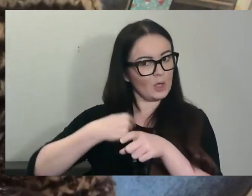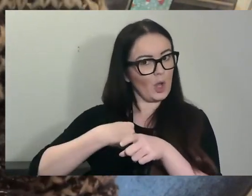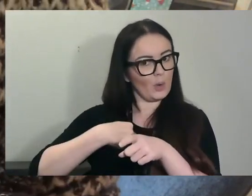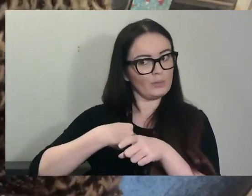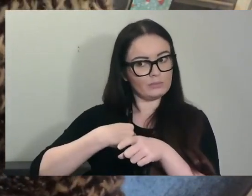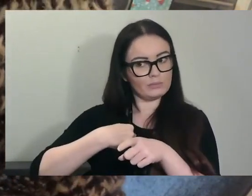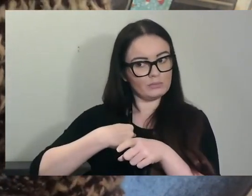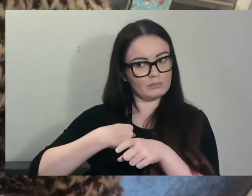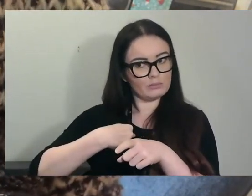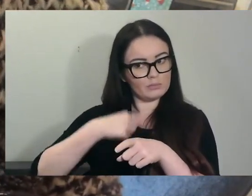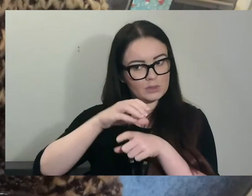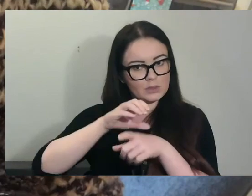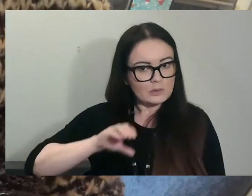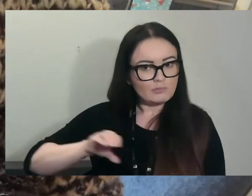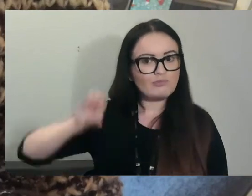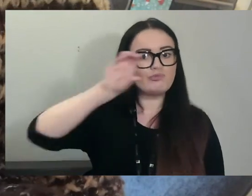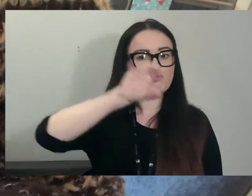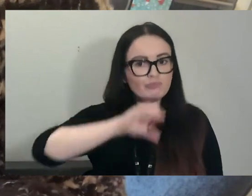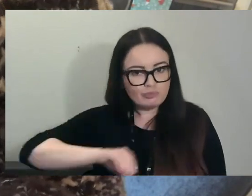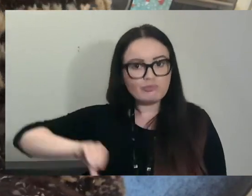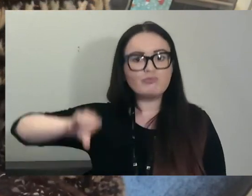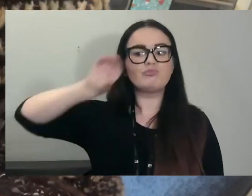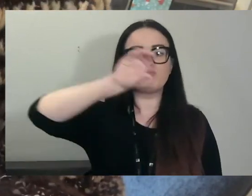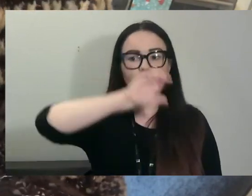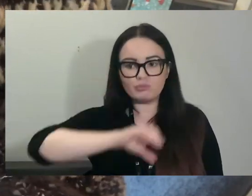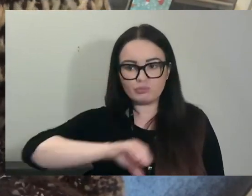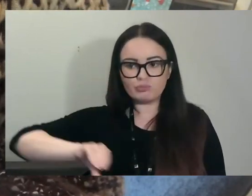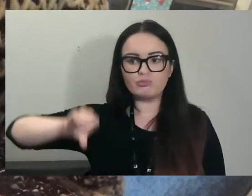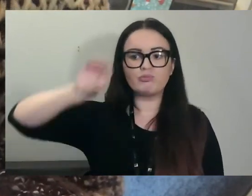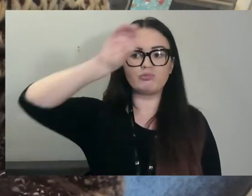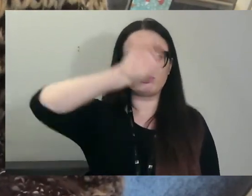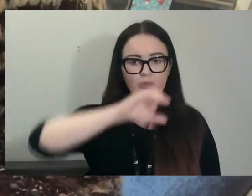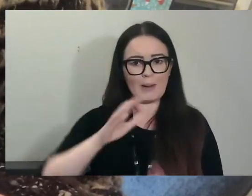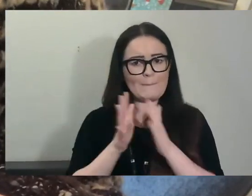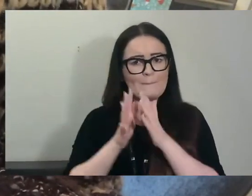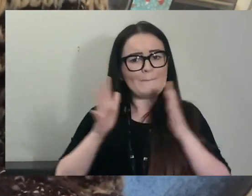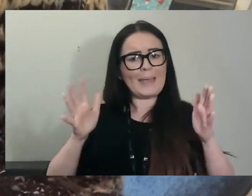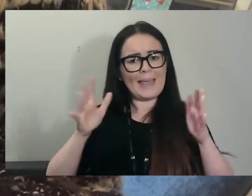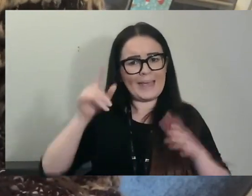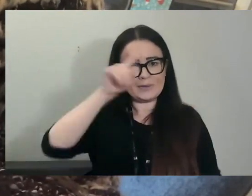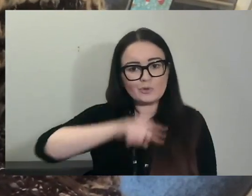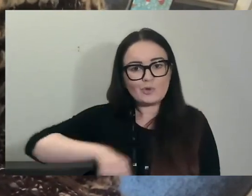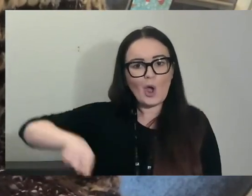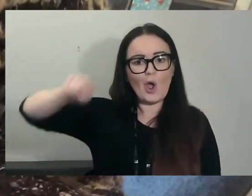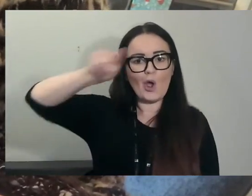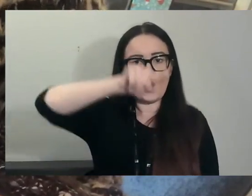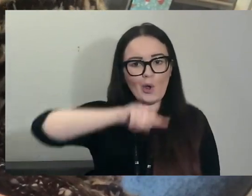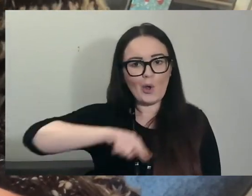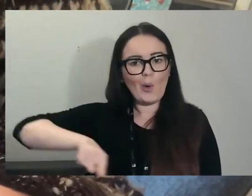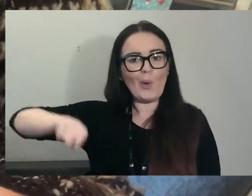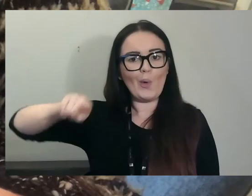fantastic. So I'm going to go like this. I'm just going make a big circle like I practiced